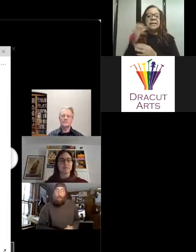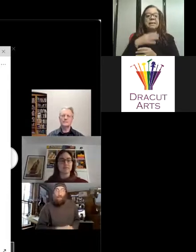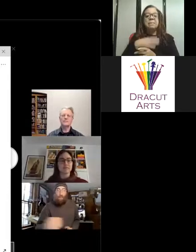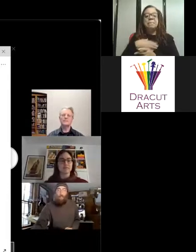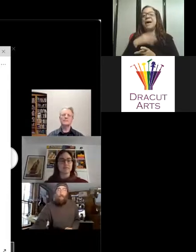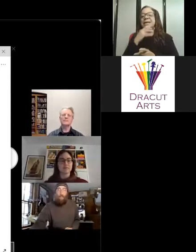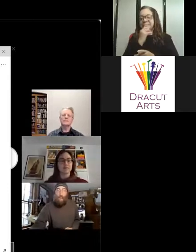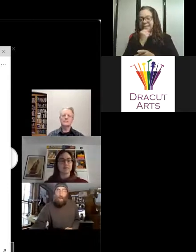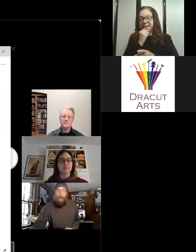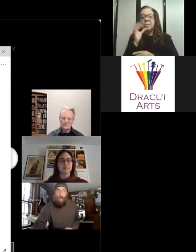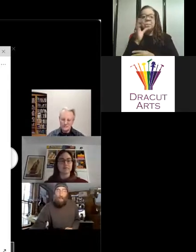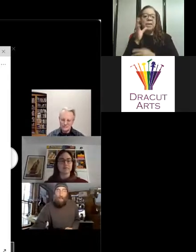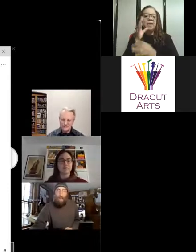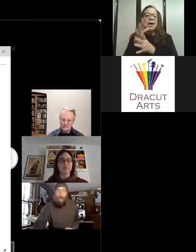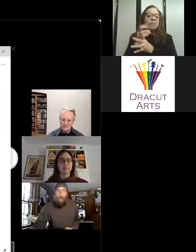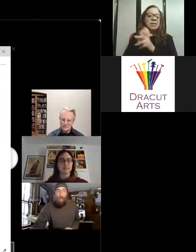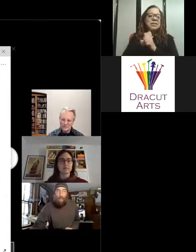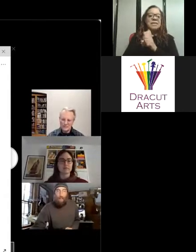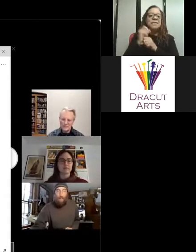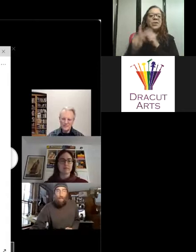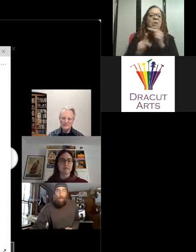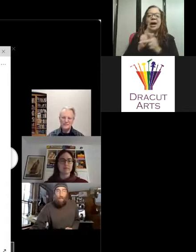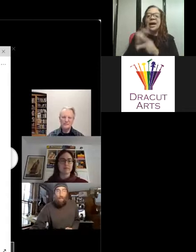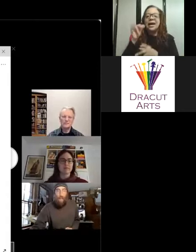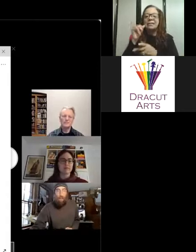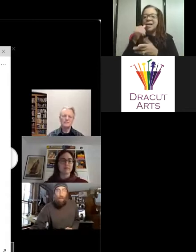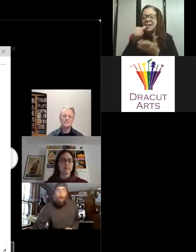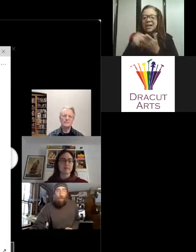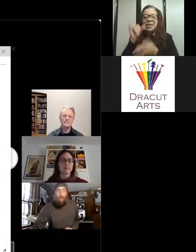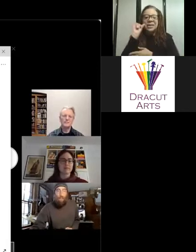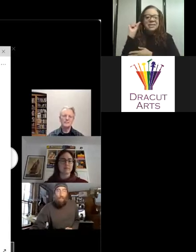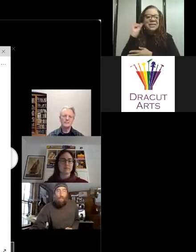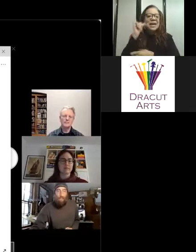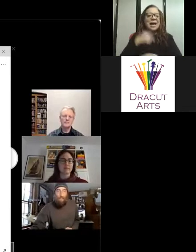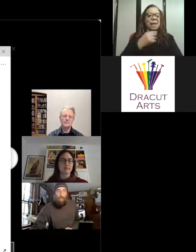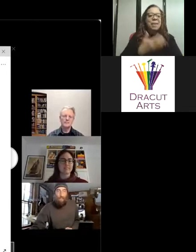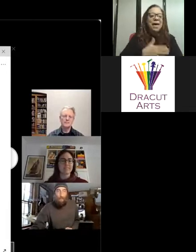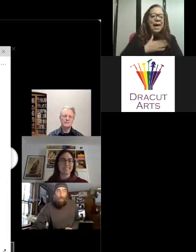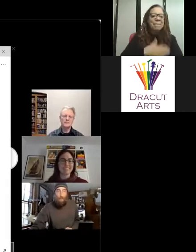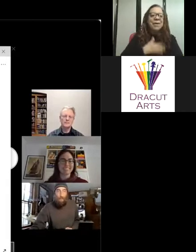I received your kind letter yesterday I'm glad for once"-- a little squiggle of